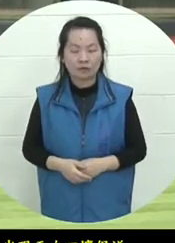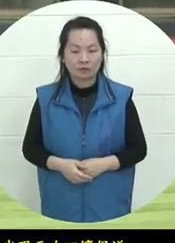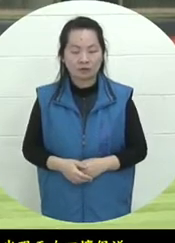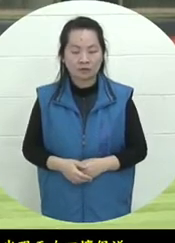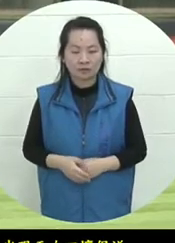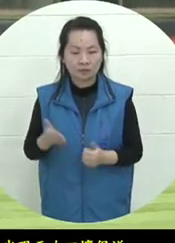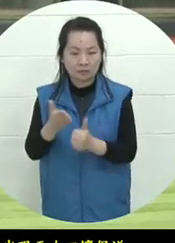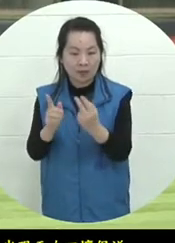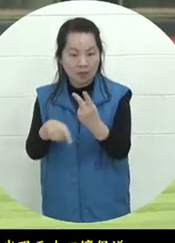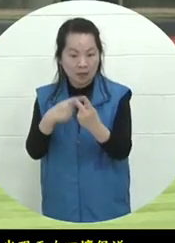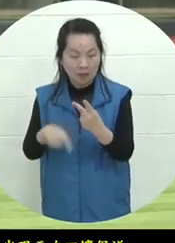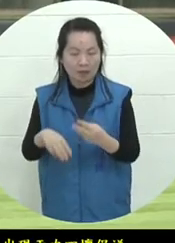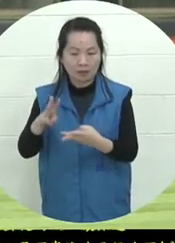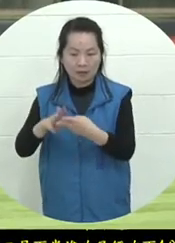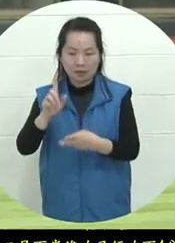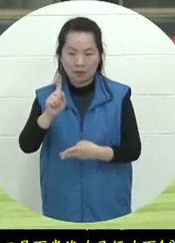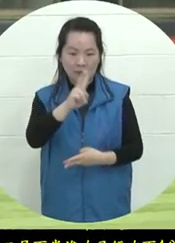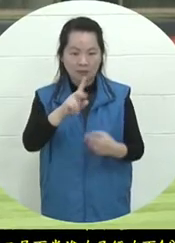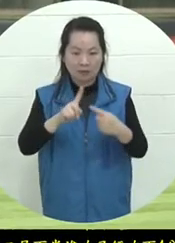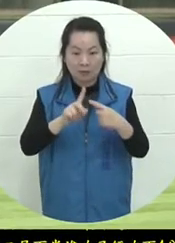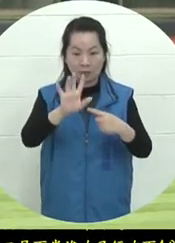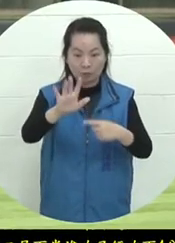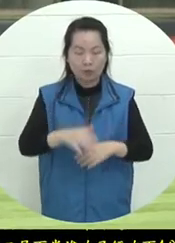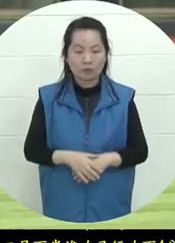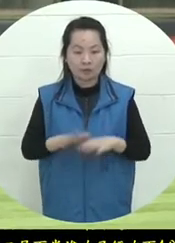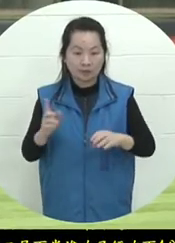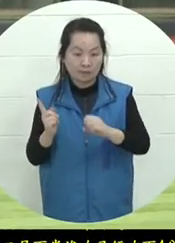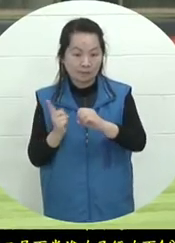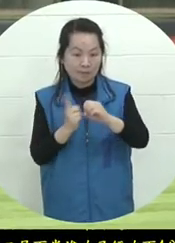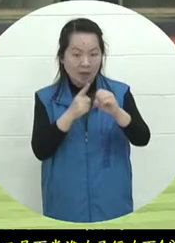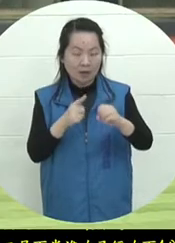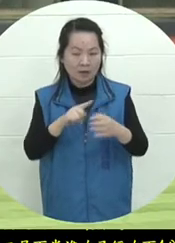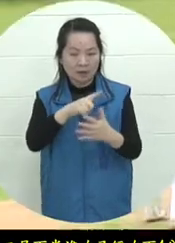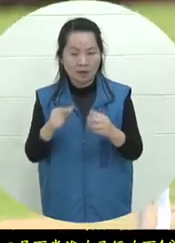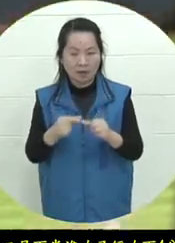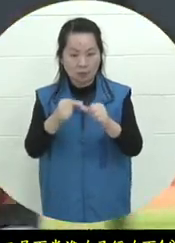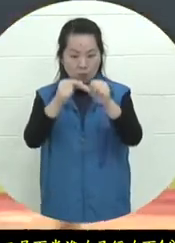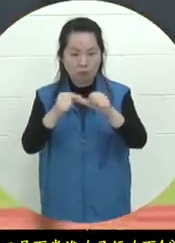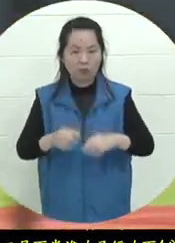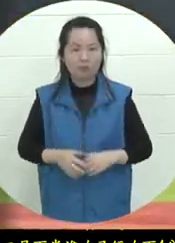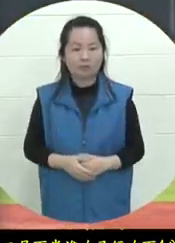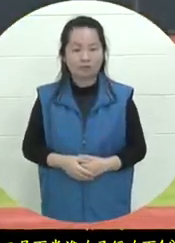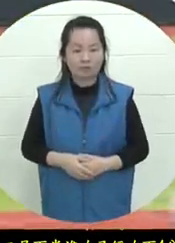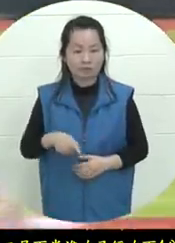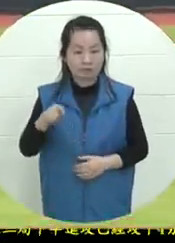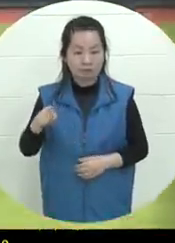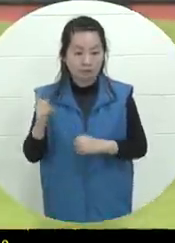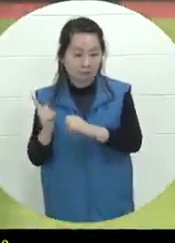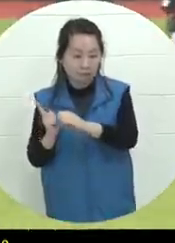with friends on first and second base. Then the knot was the fifth wing of the day. The ball